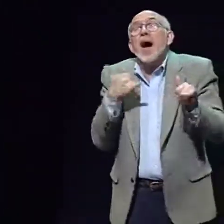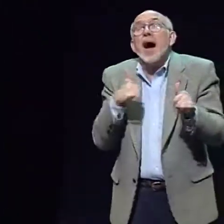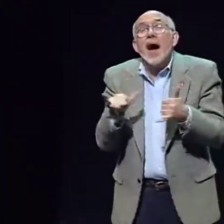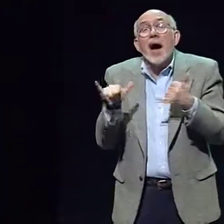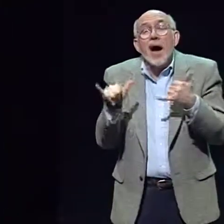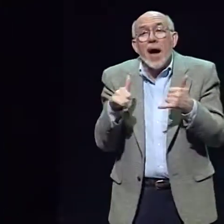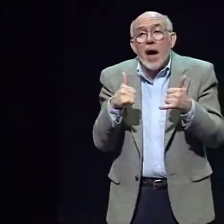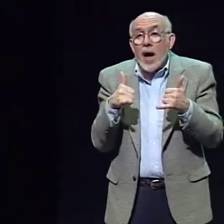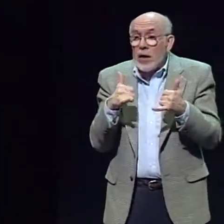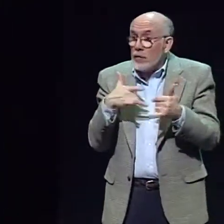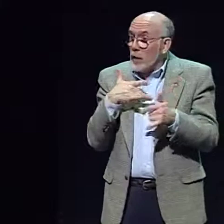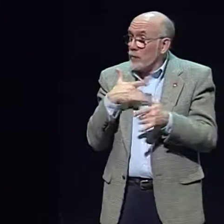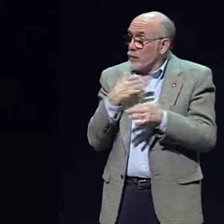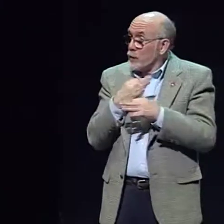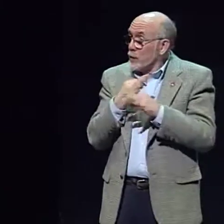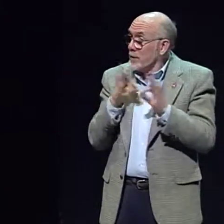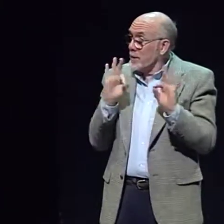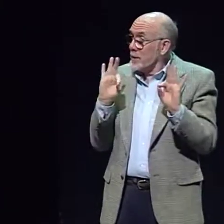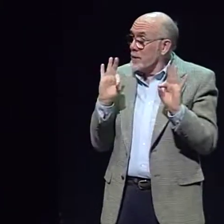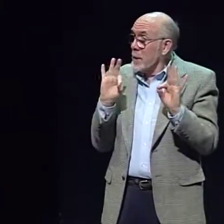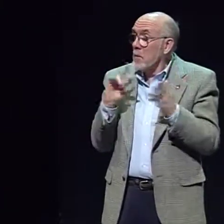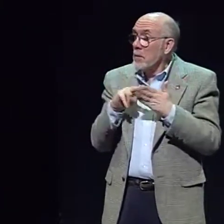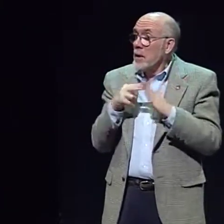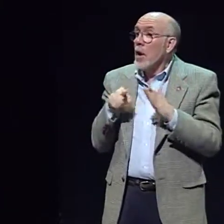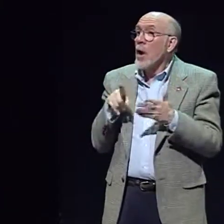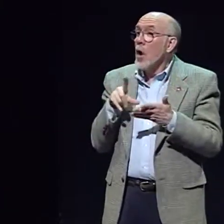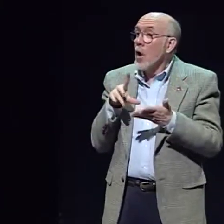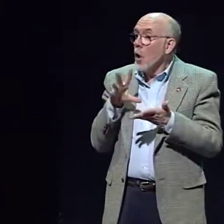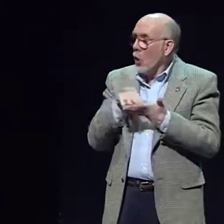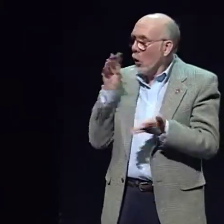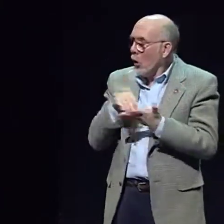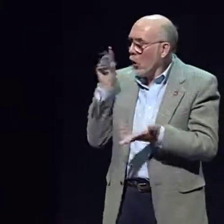AND CHILDREN WILL ENJOY THE PLAY PART.